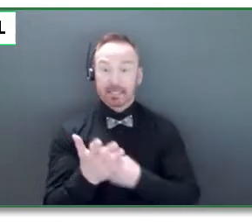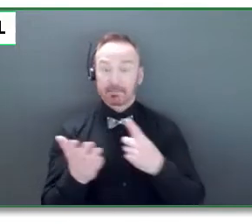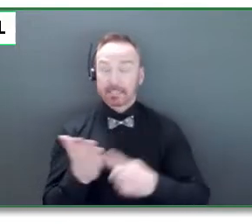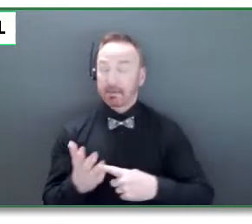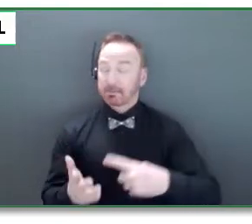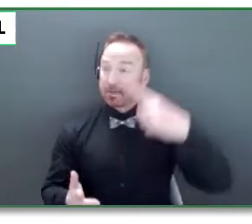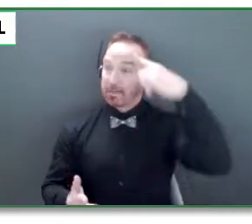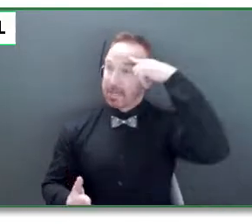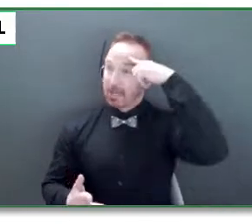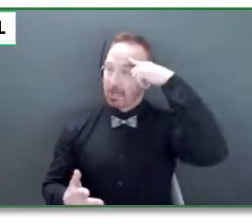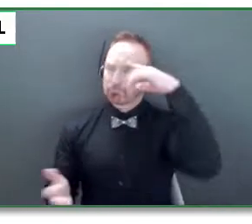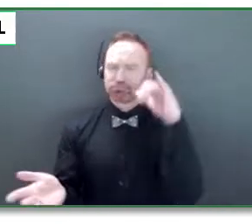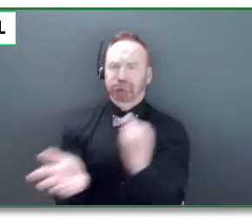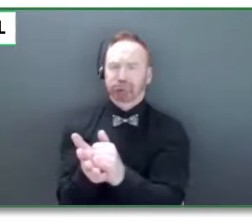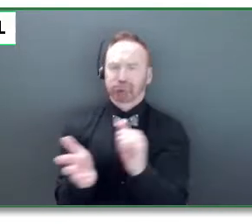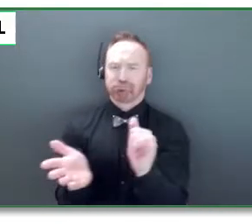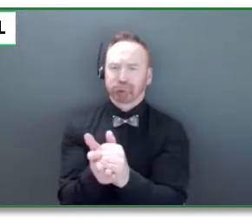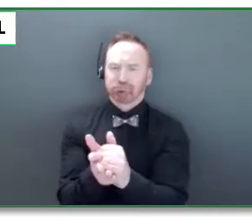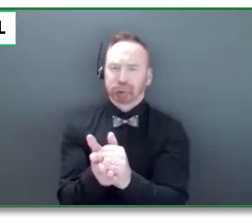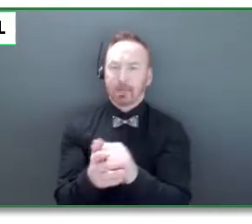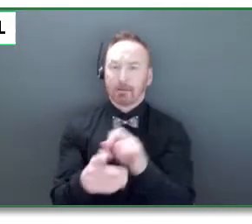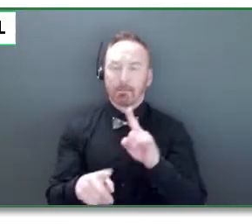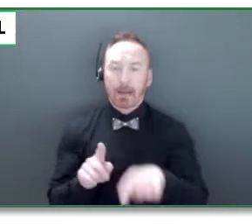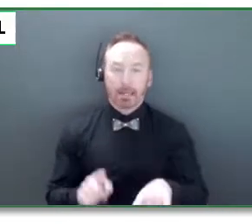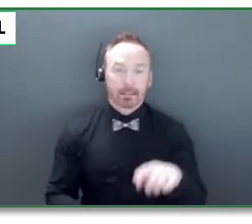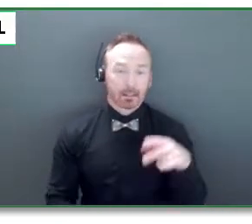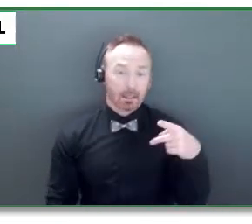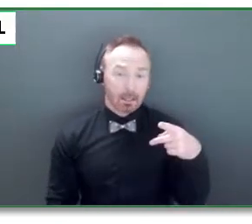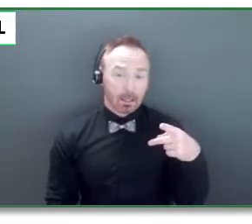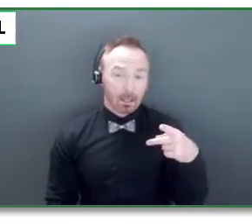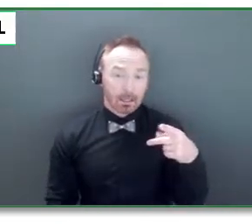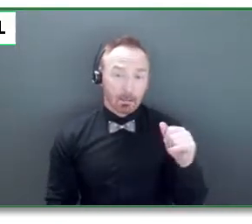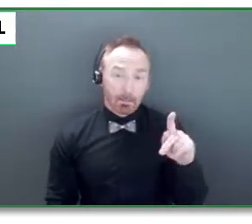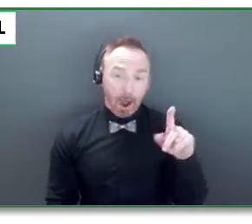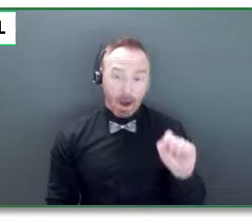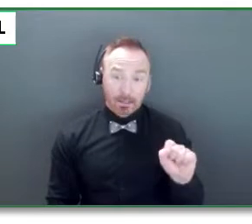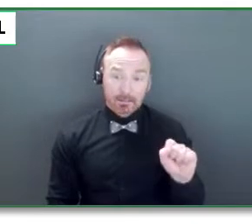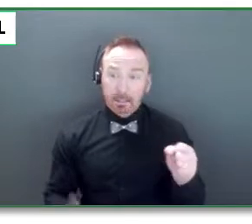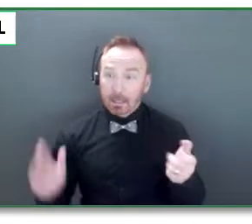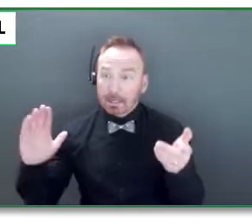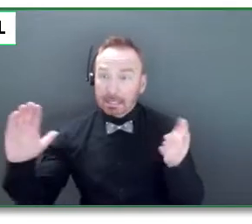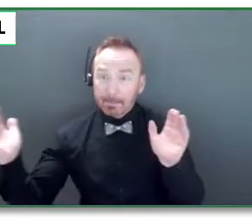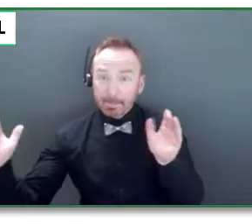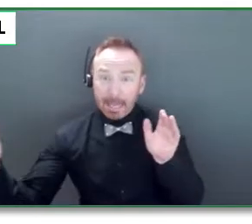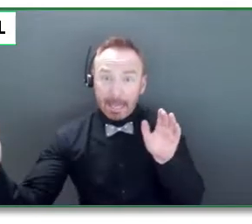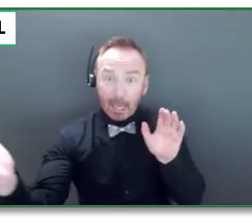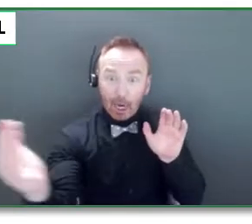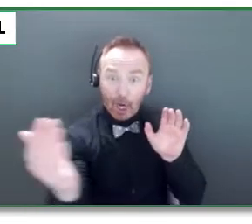areas that are similar to ours, we can find solutions that we didn't know exist.